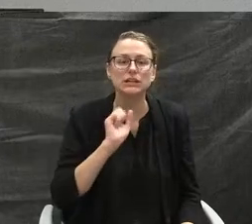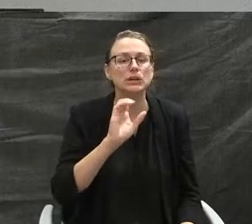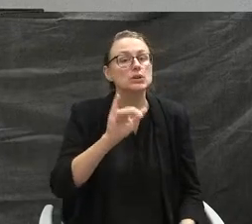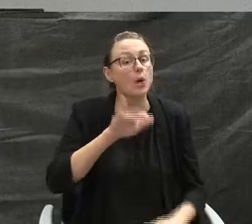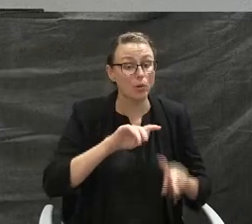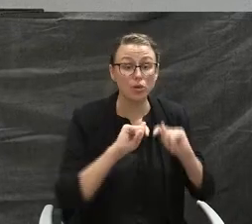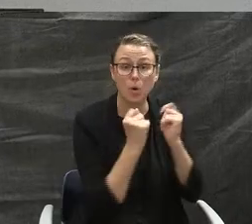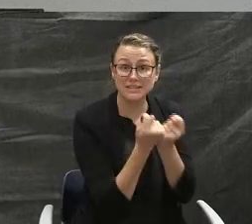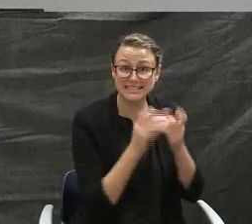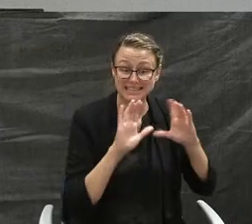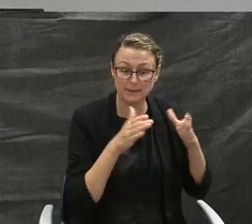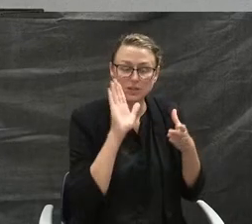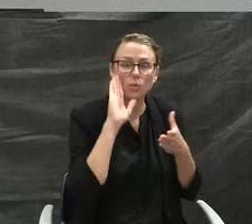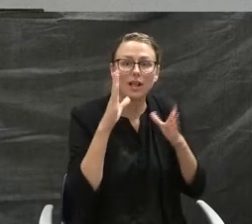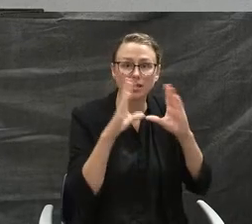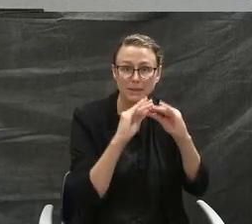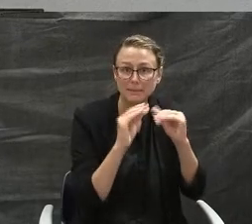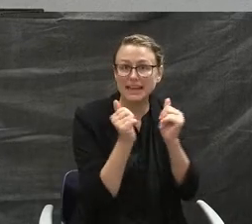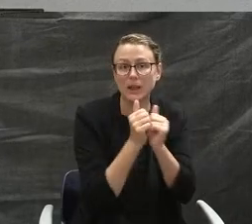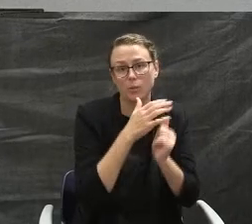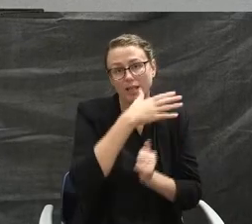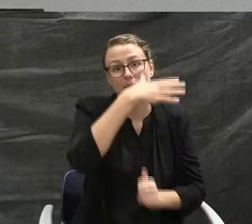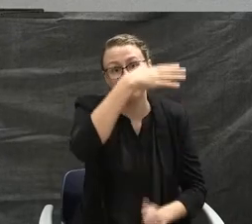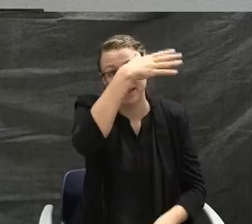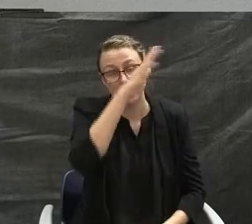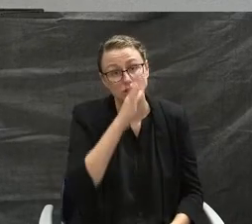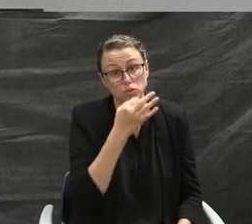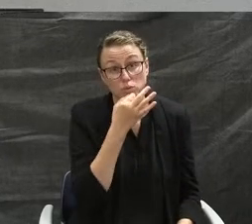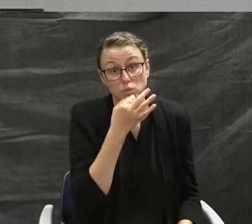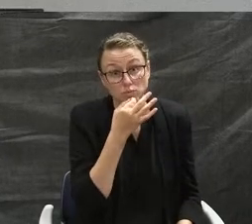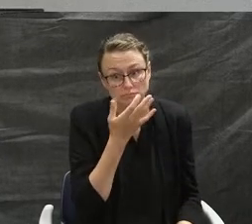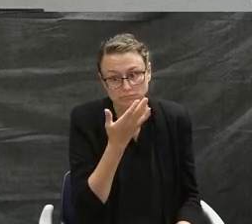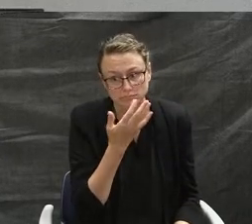parents soon. I mean are there starting that whole process. So